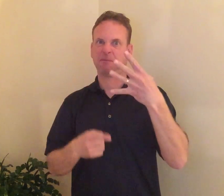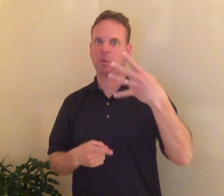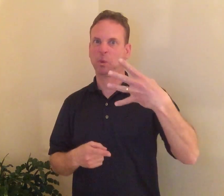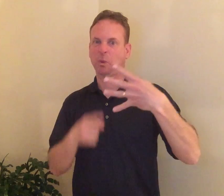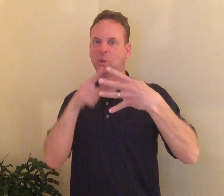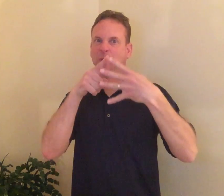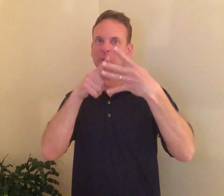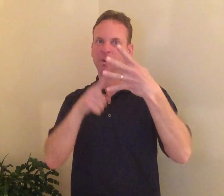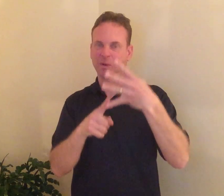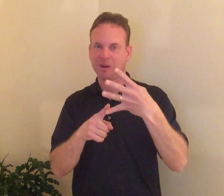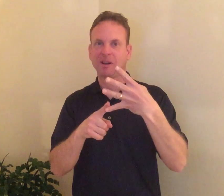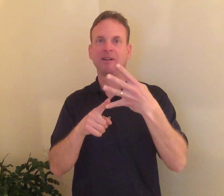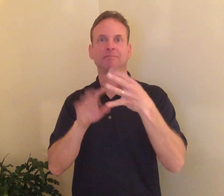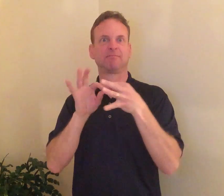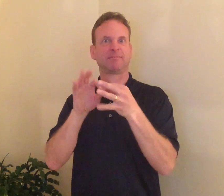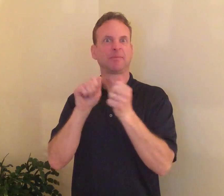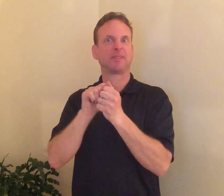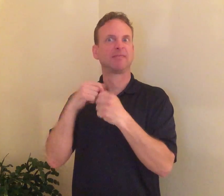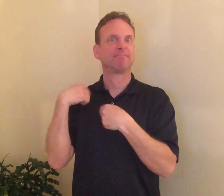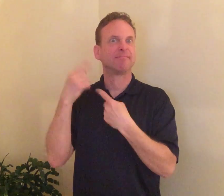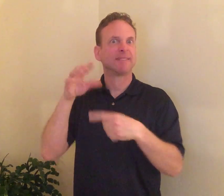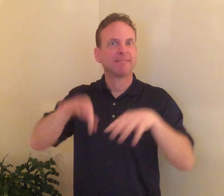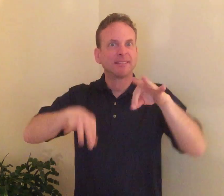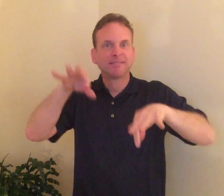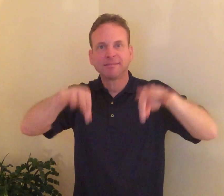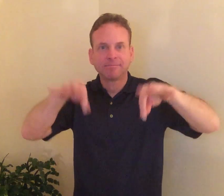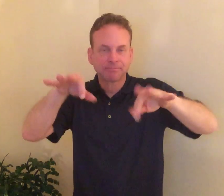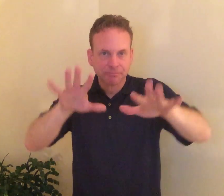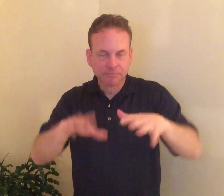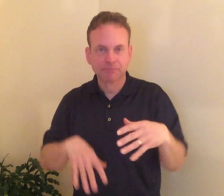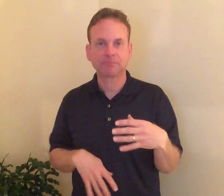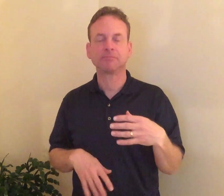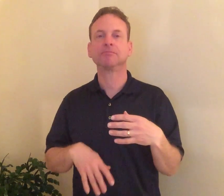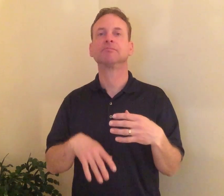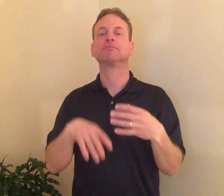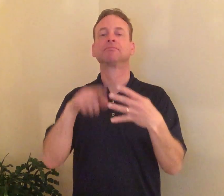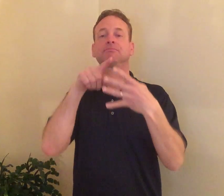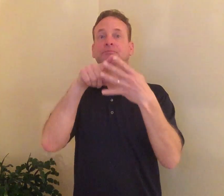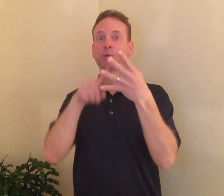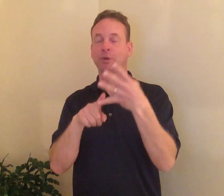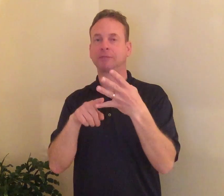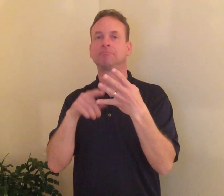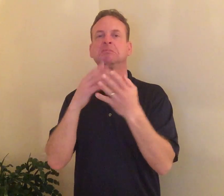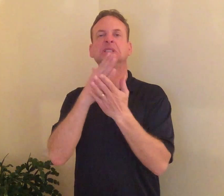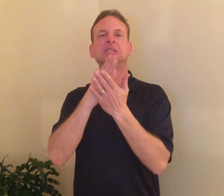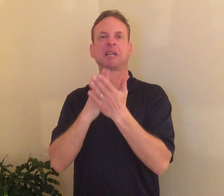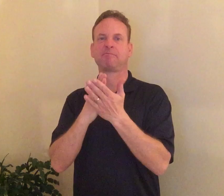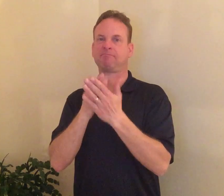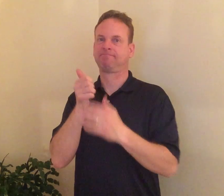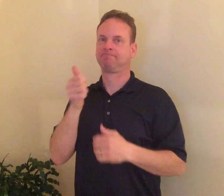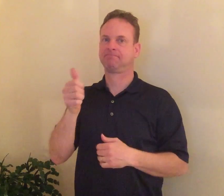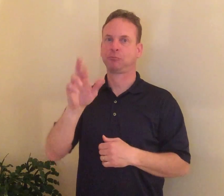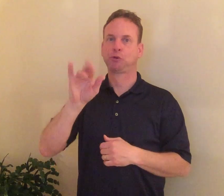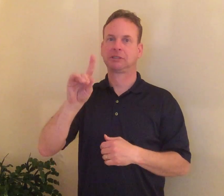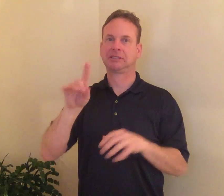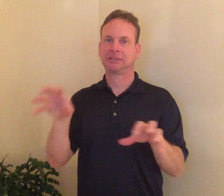recommendations, all associated with our findings. Some of the recommendations are for actions